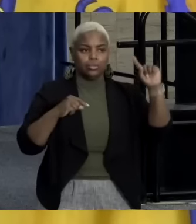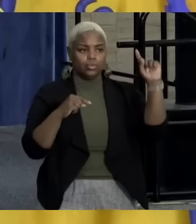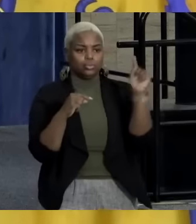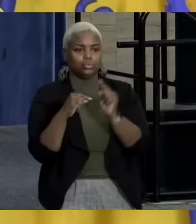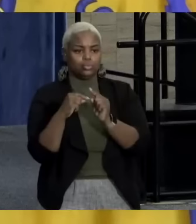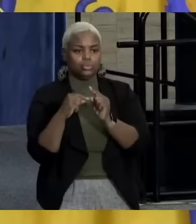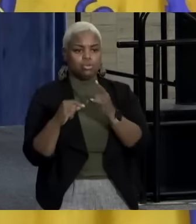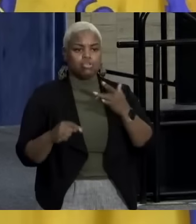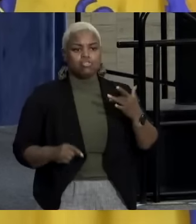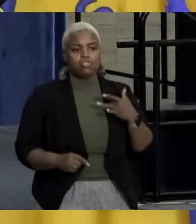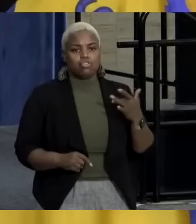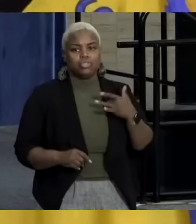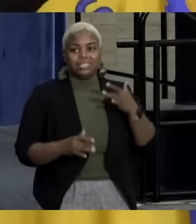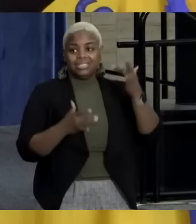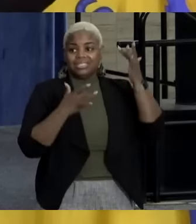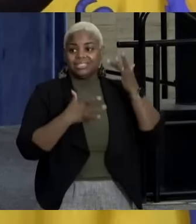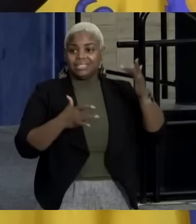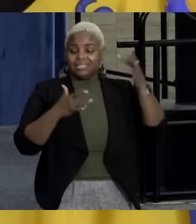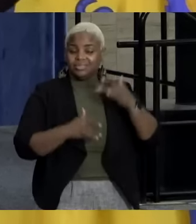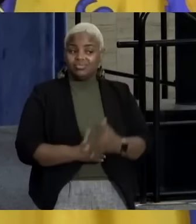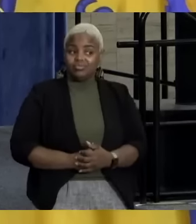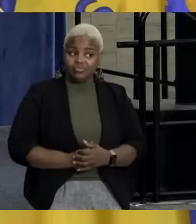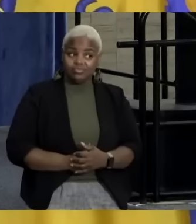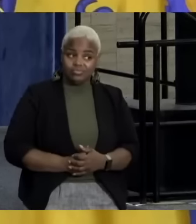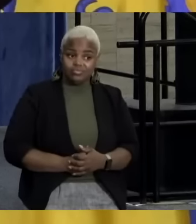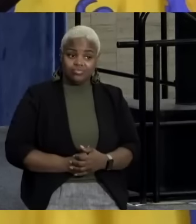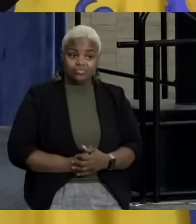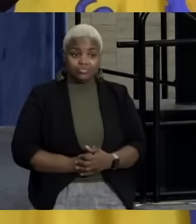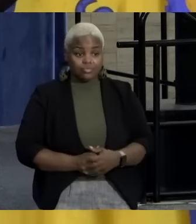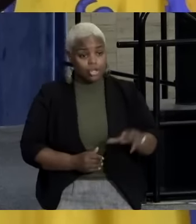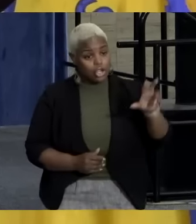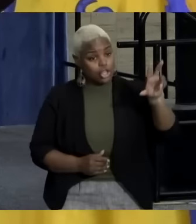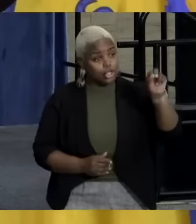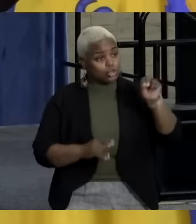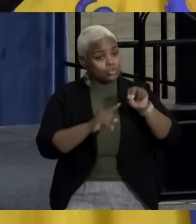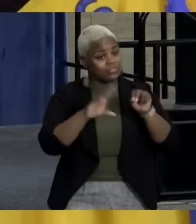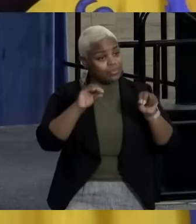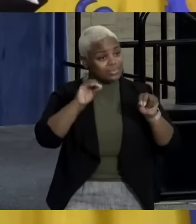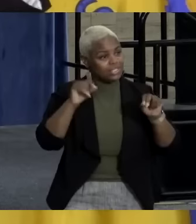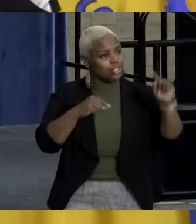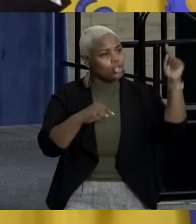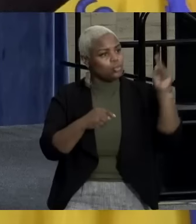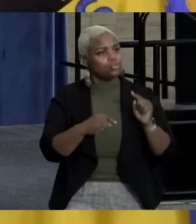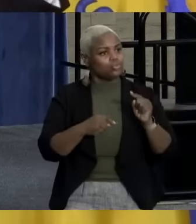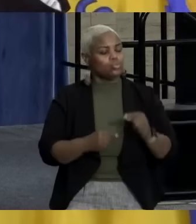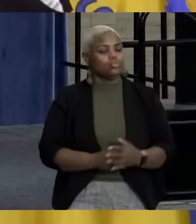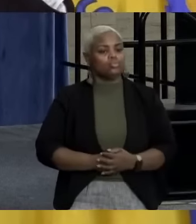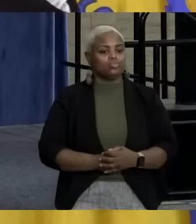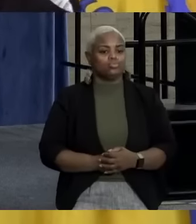users compared to non-users. A 30 to 50 percent reduction in heart disease. What are we doing?